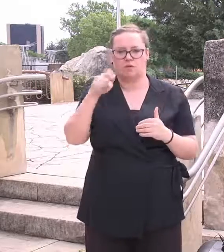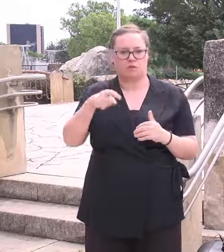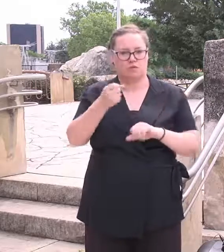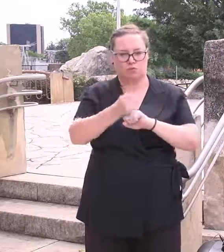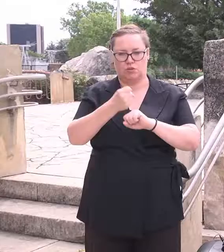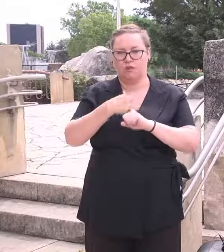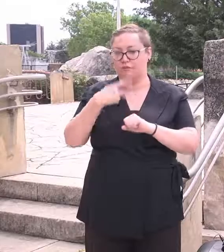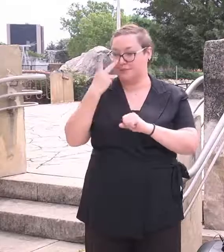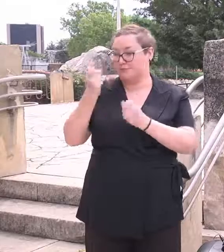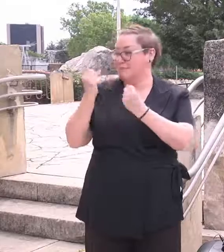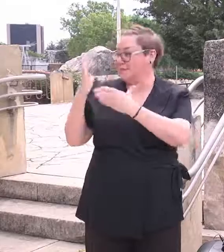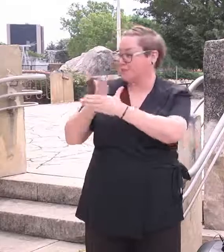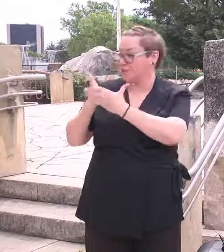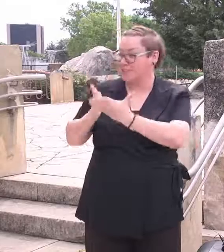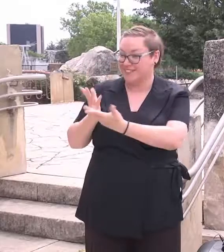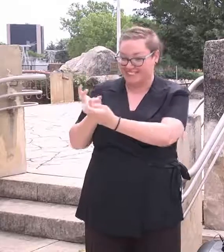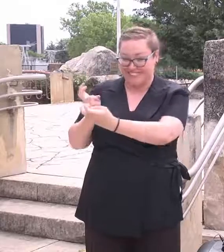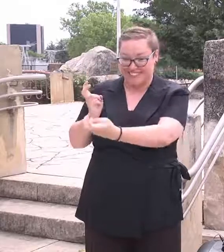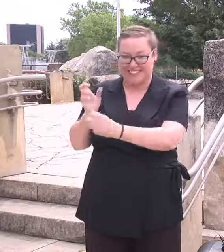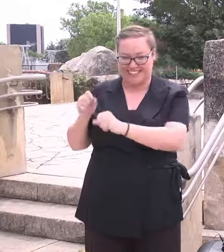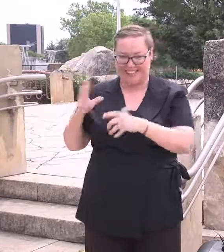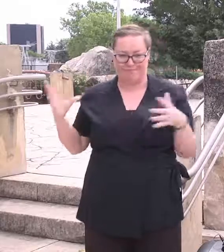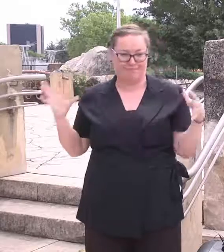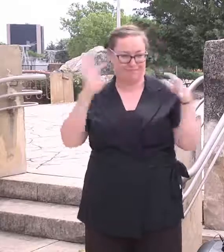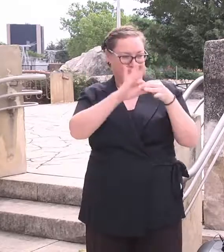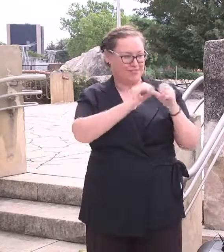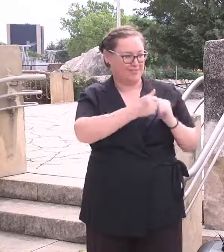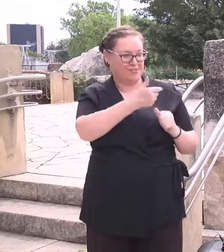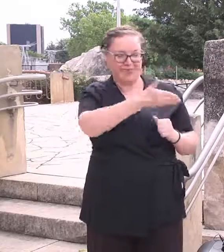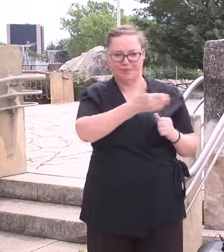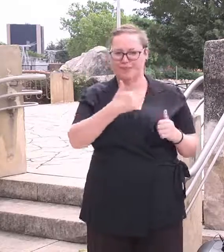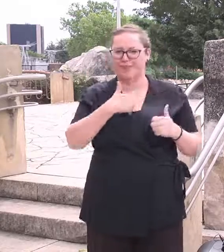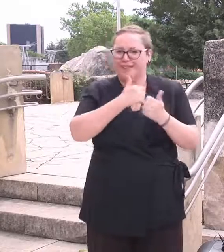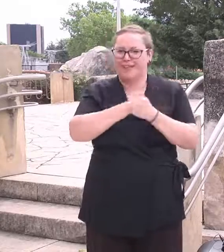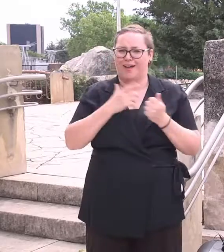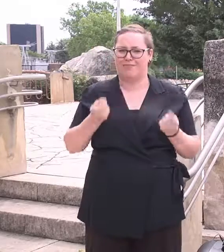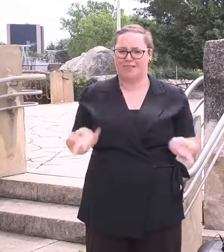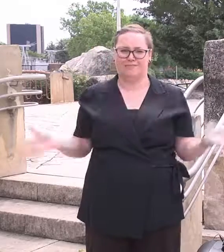lot of Partners here that could partner with them and I love seeing this type of collaboration which